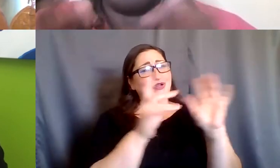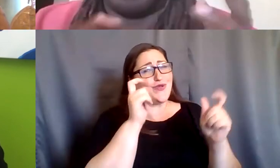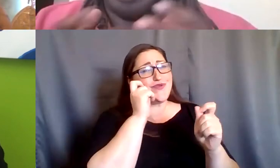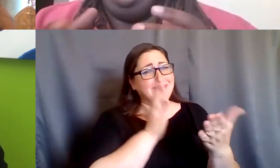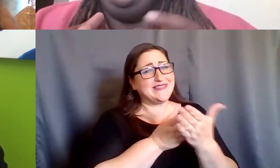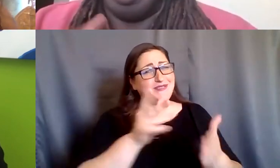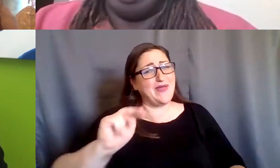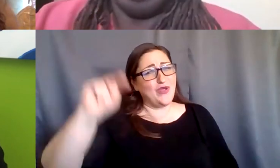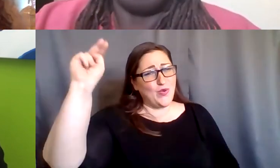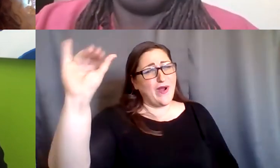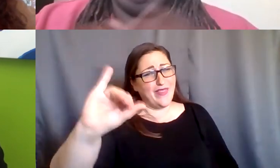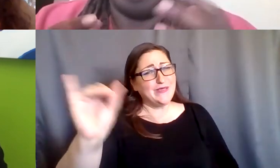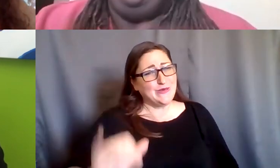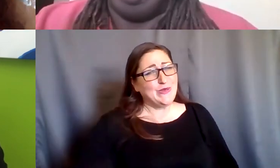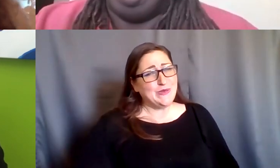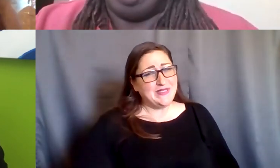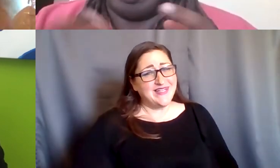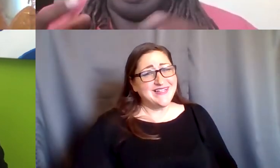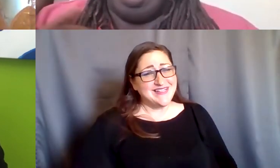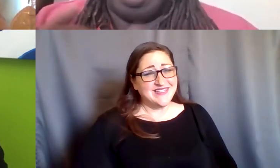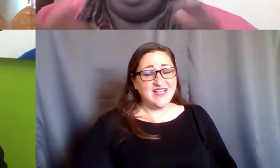It’s like paint by numbers but they just chose a different color.